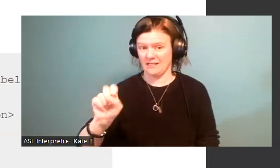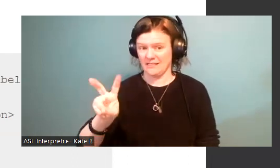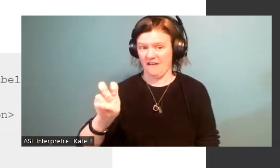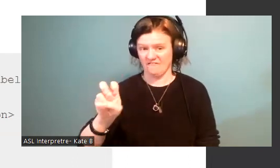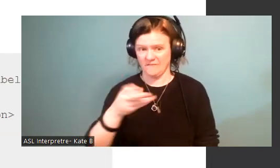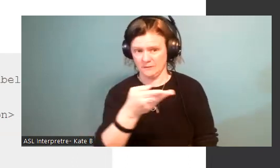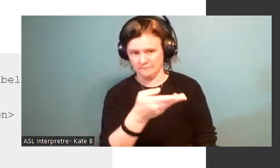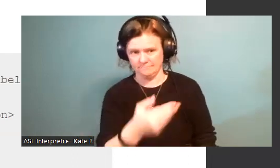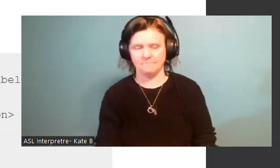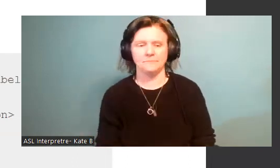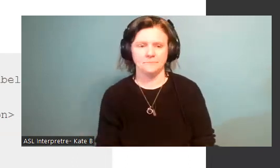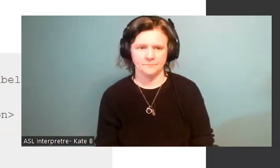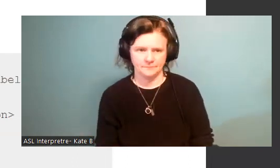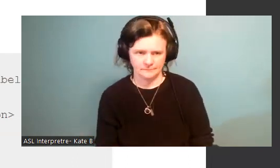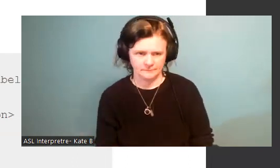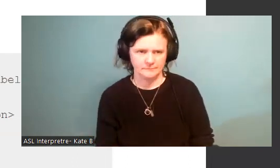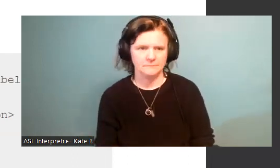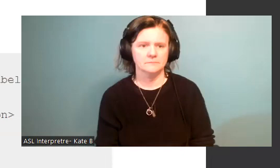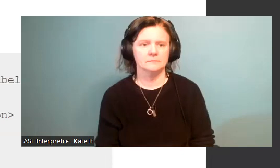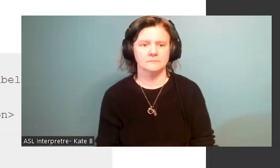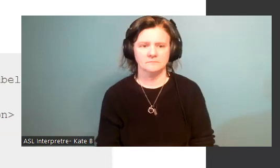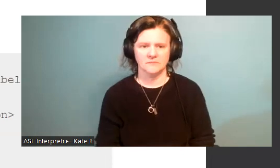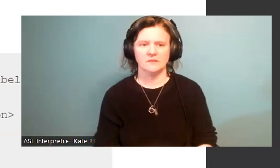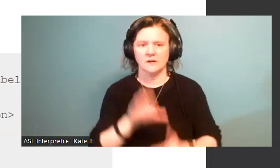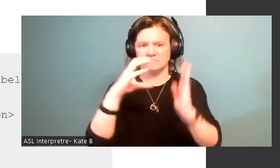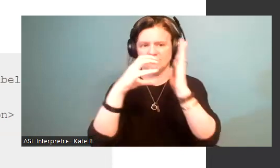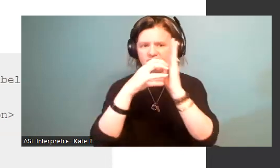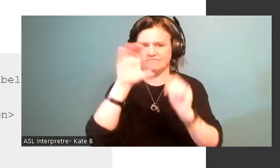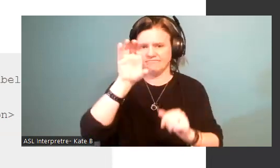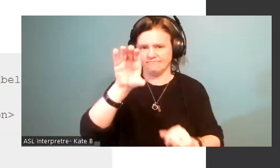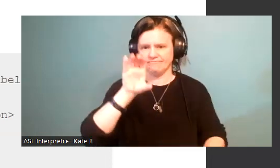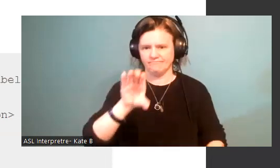screen here that was code for a demonstration of